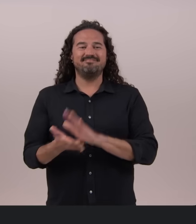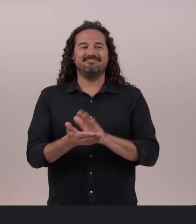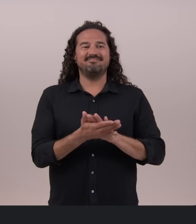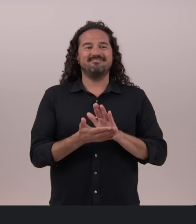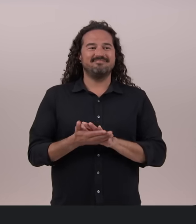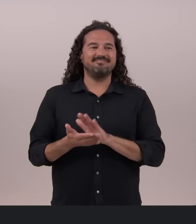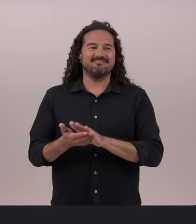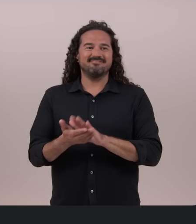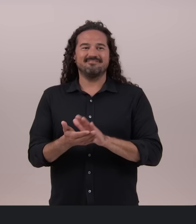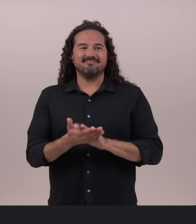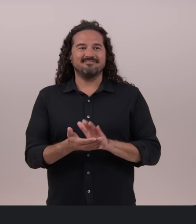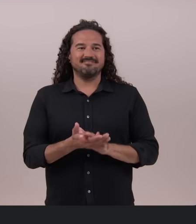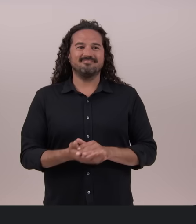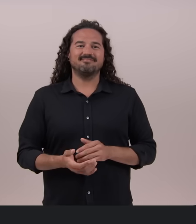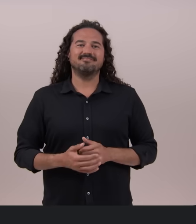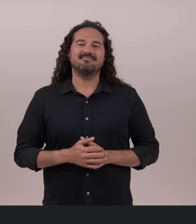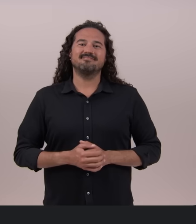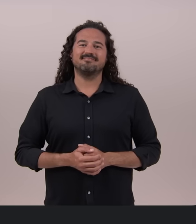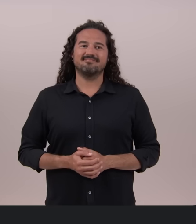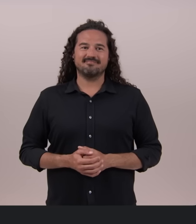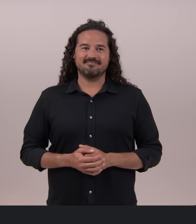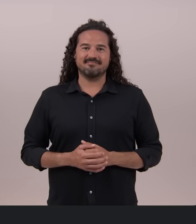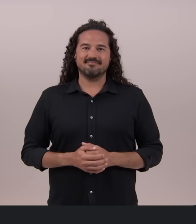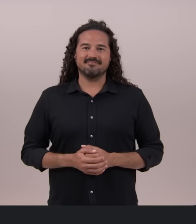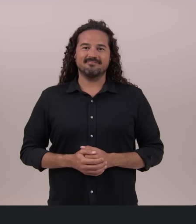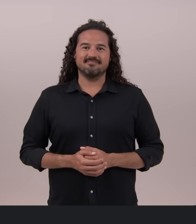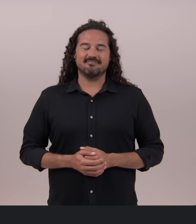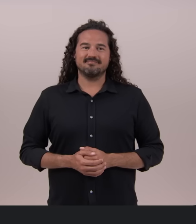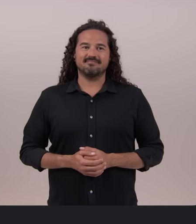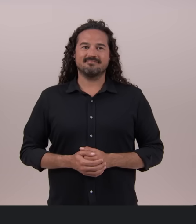Thanks, Josh.